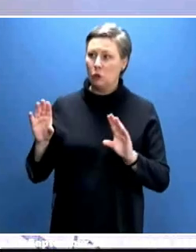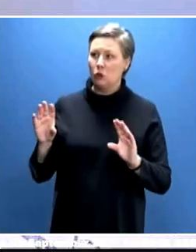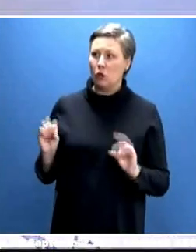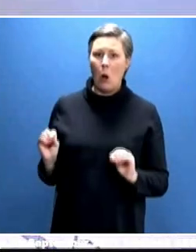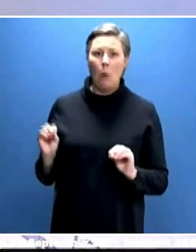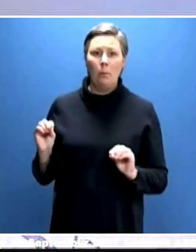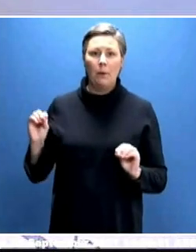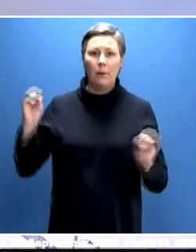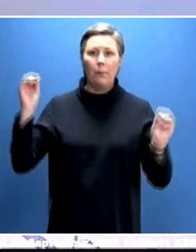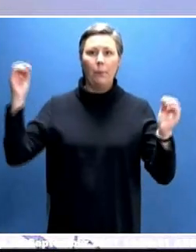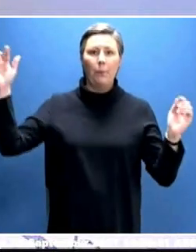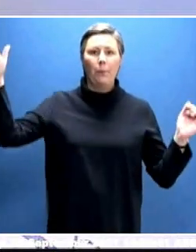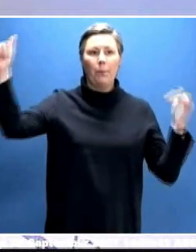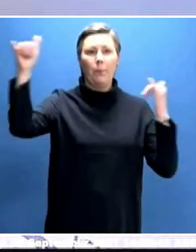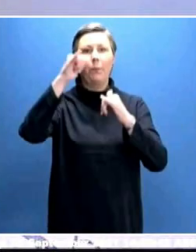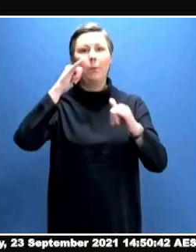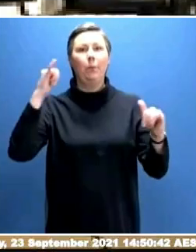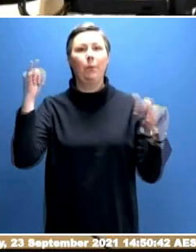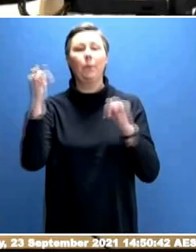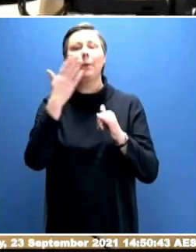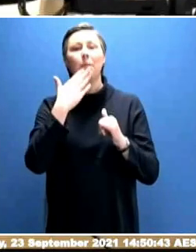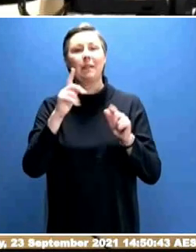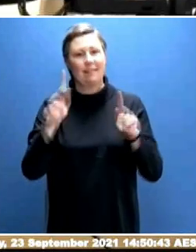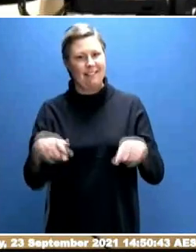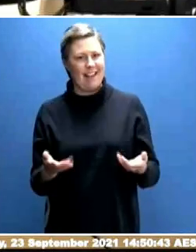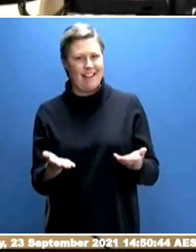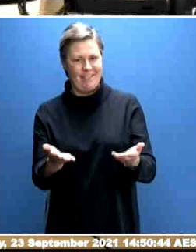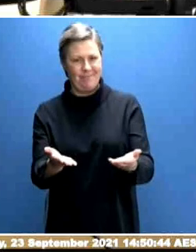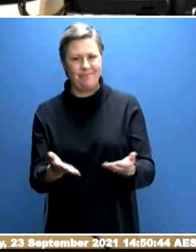activities, so please do resume. Thank you, Chair.